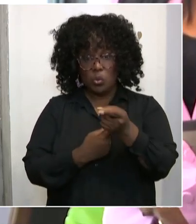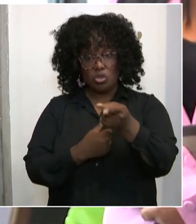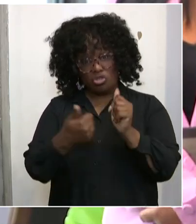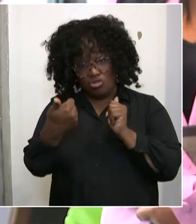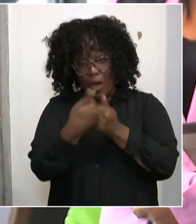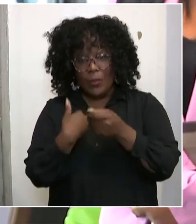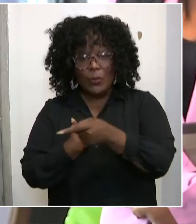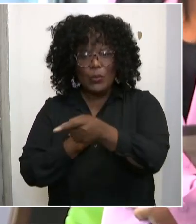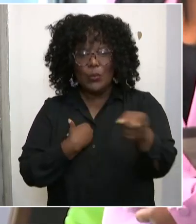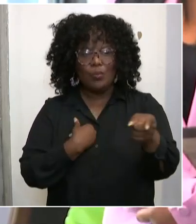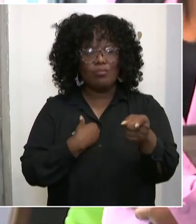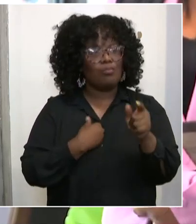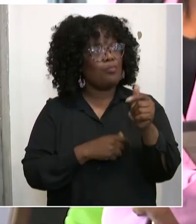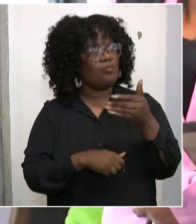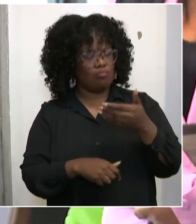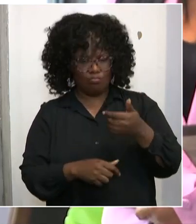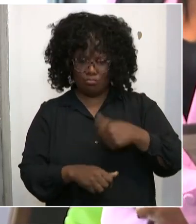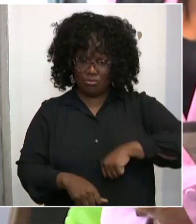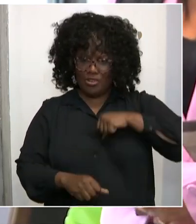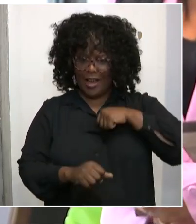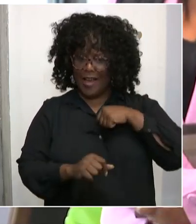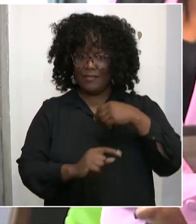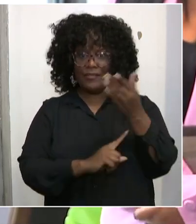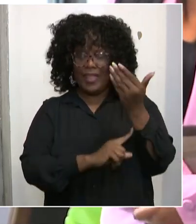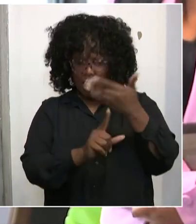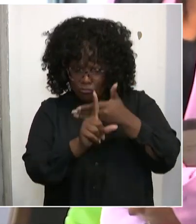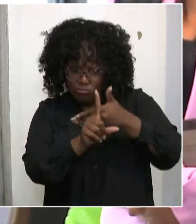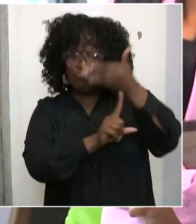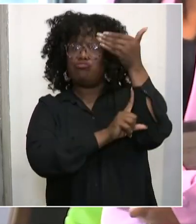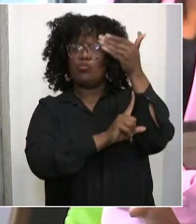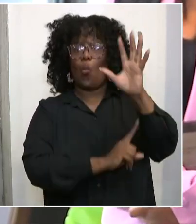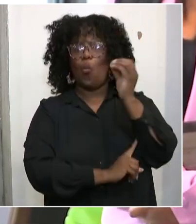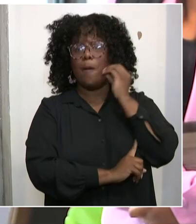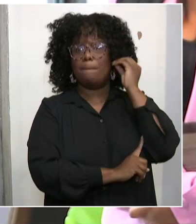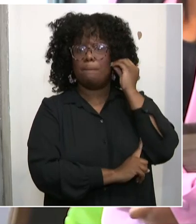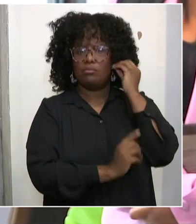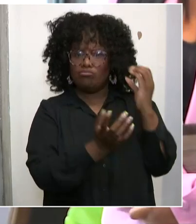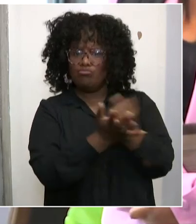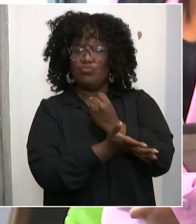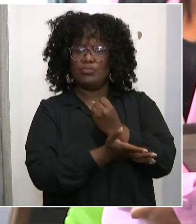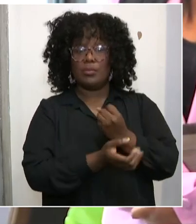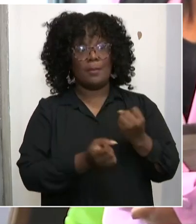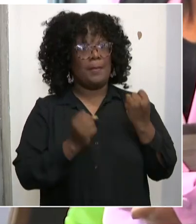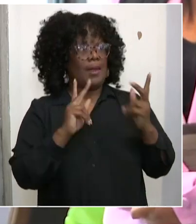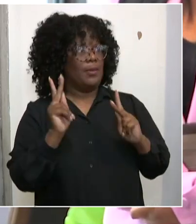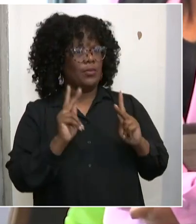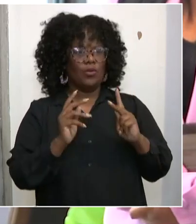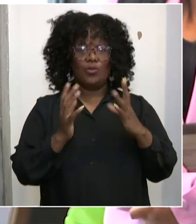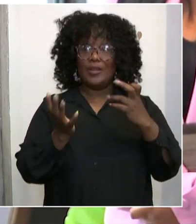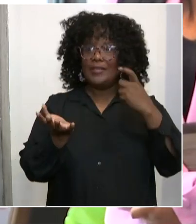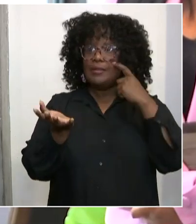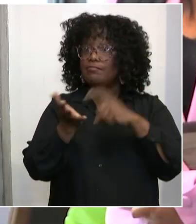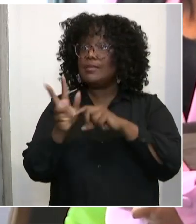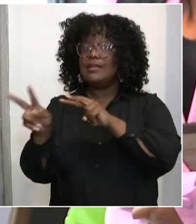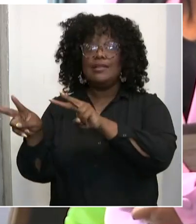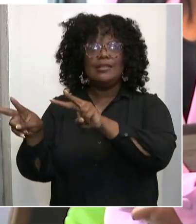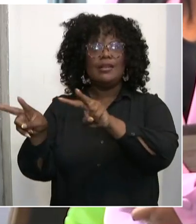put your pride flags out because so many people are coming to our city, uh, and we, we want everyone, uh,